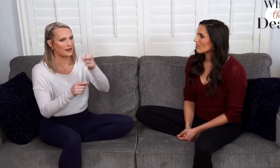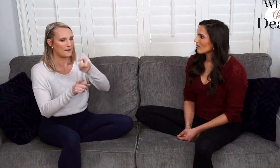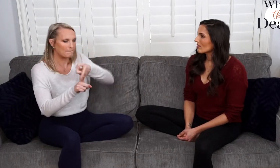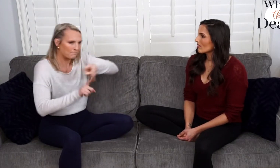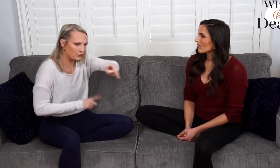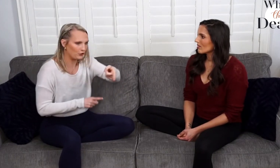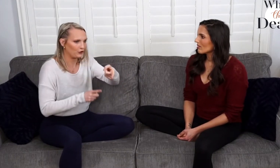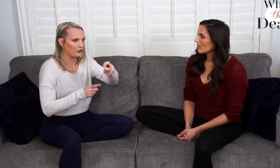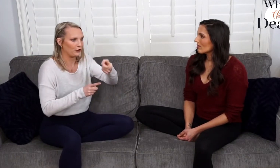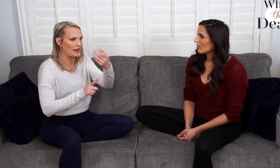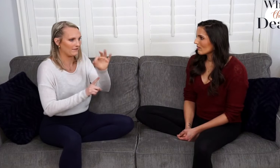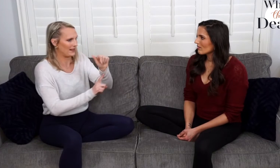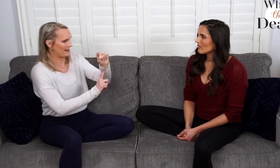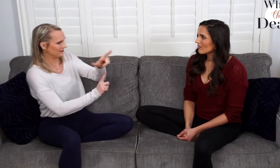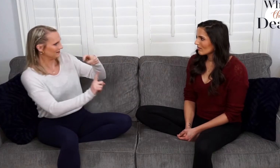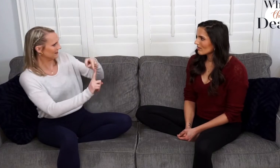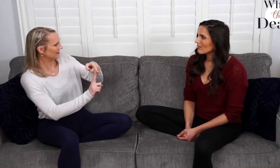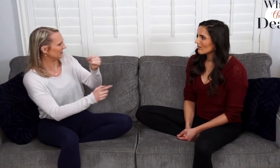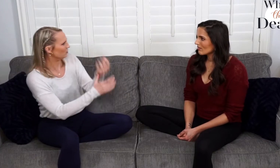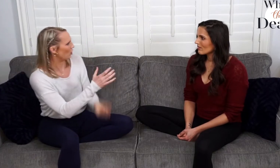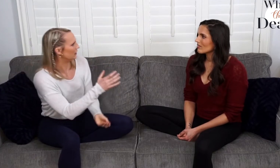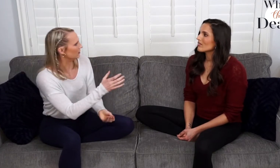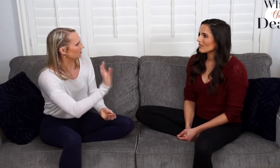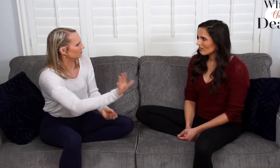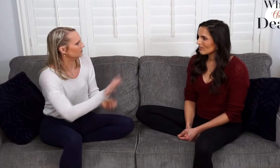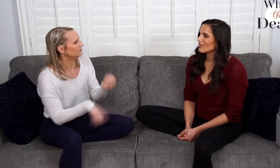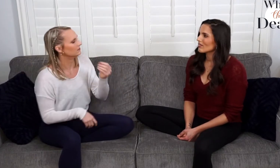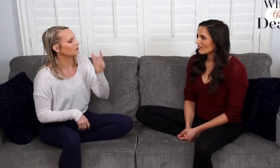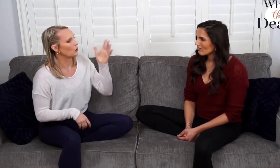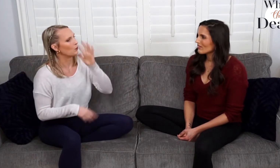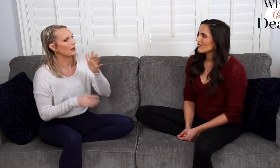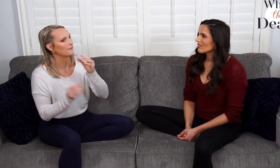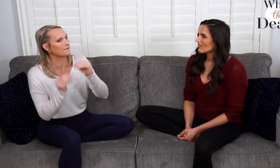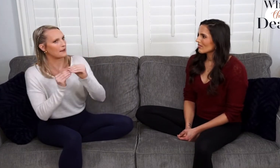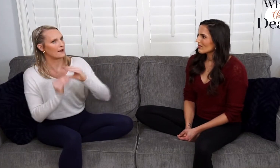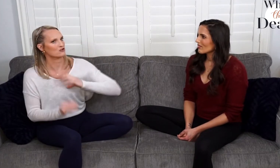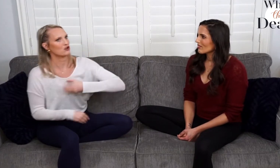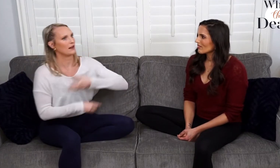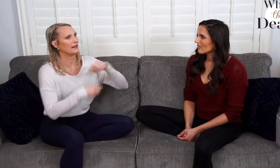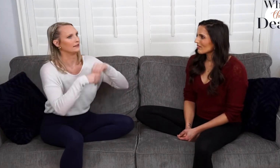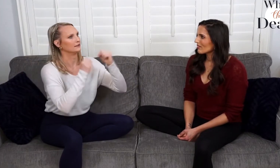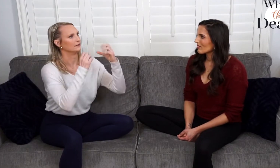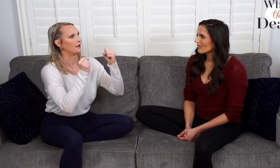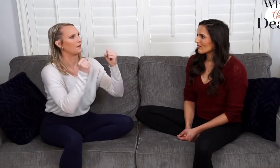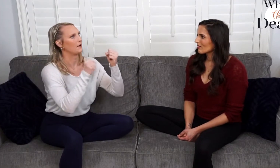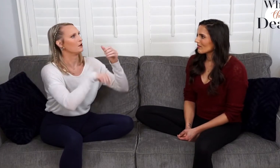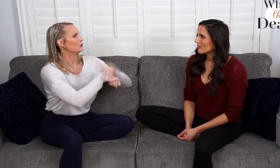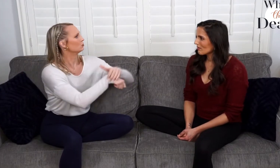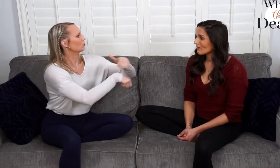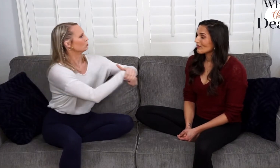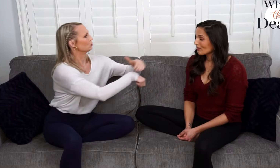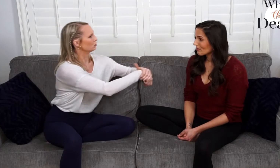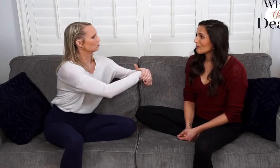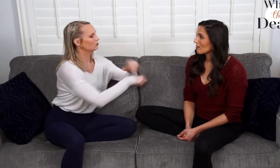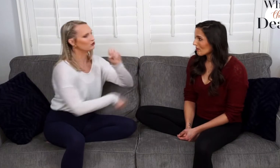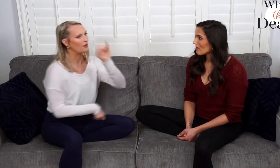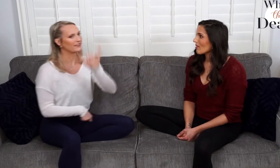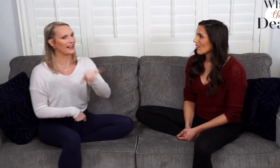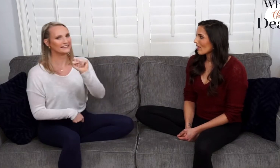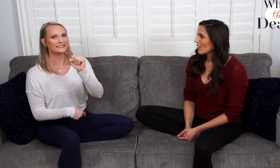And so the actual ASL language is gone and you channel your signs more into English context